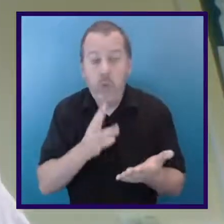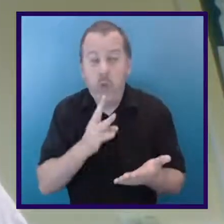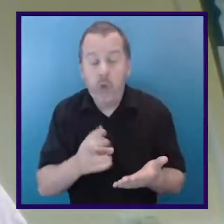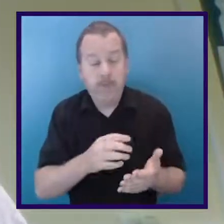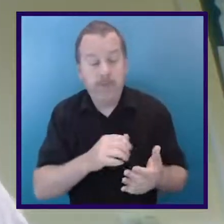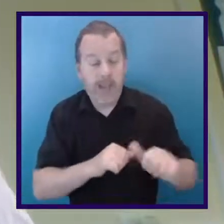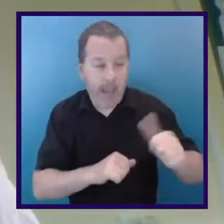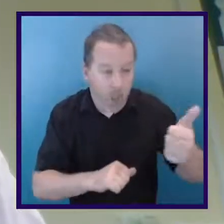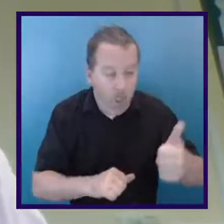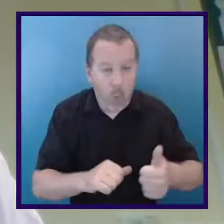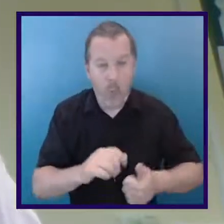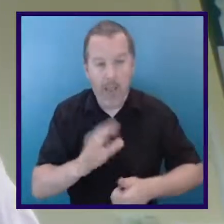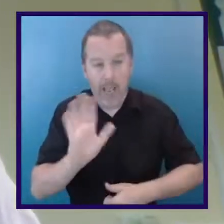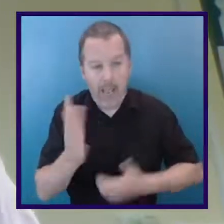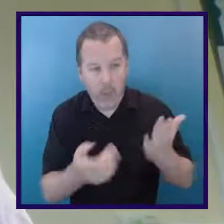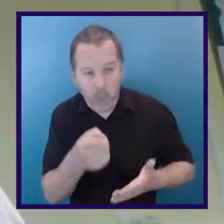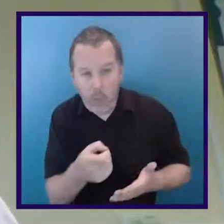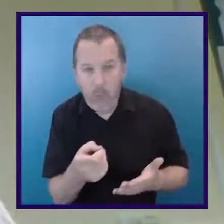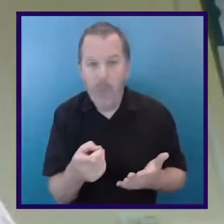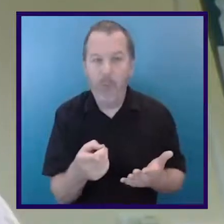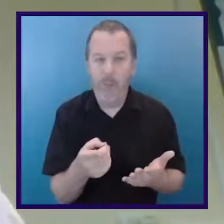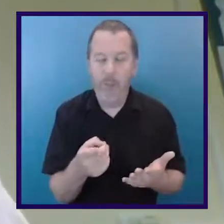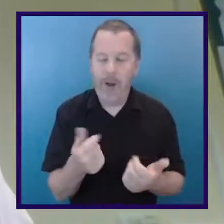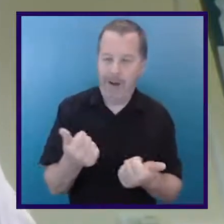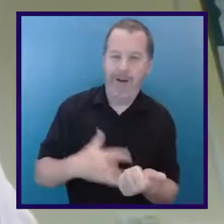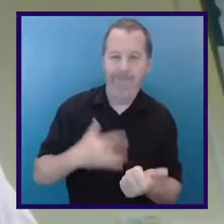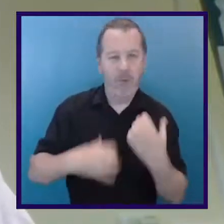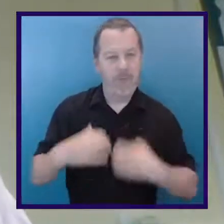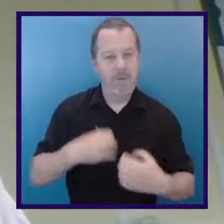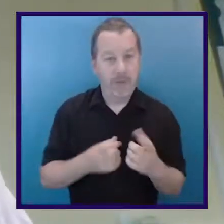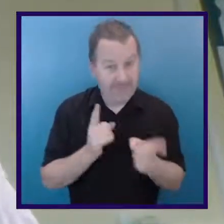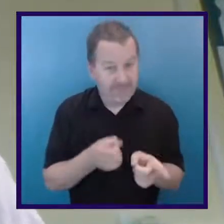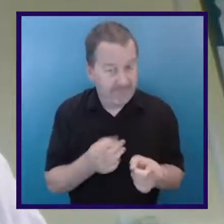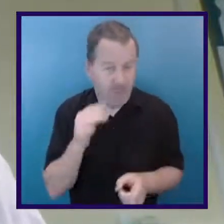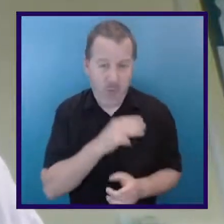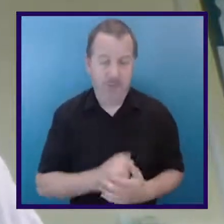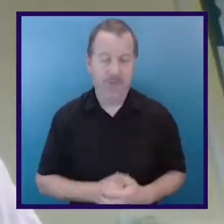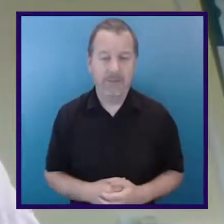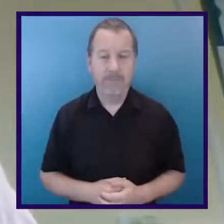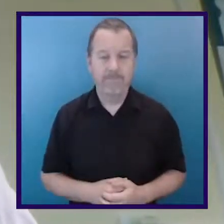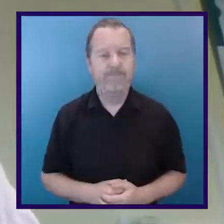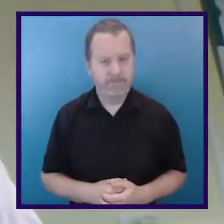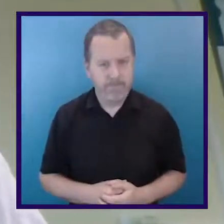of words, so that you're actually able to say hello, how are you, to make someone feel comfortable.